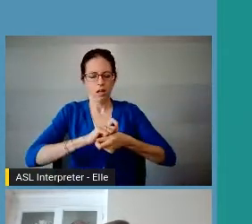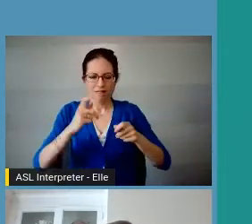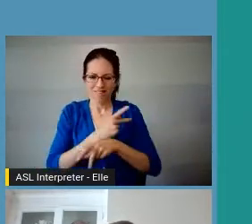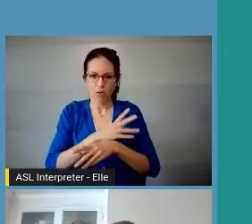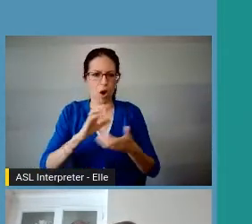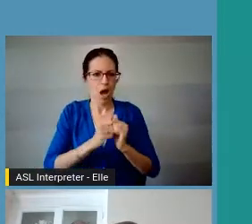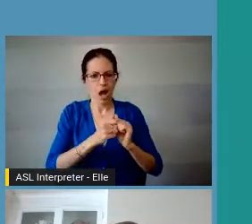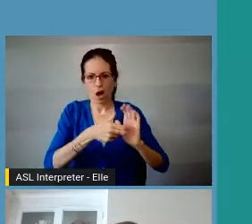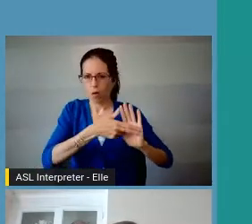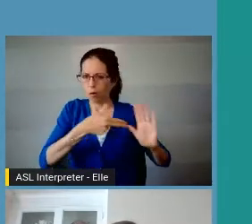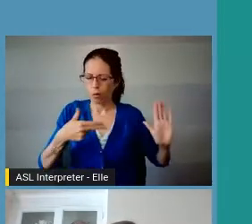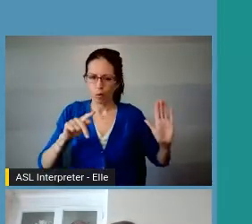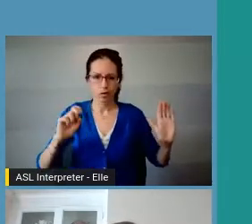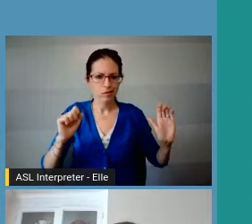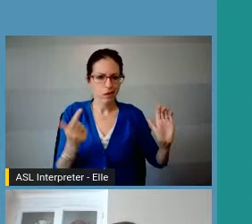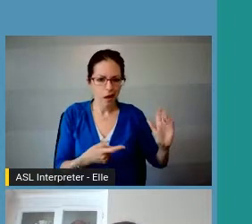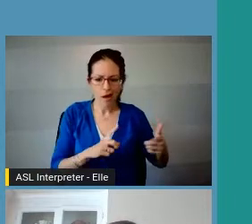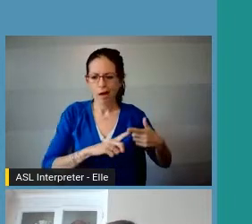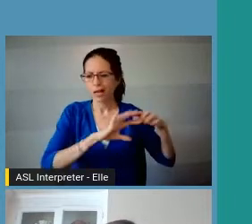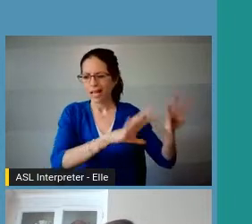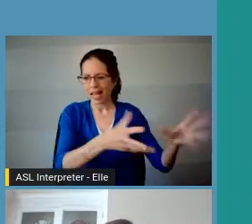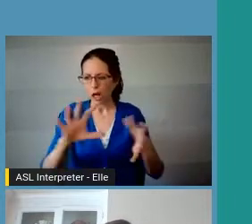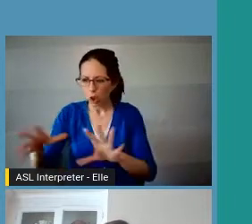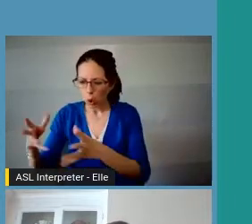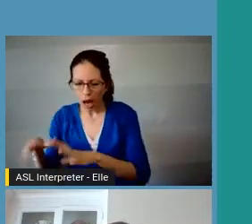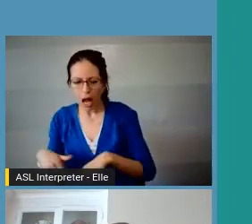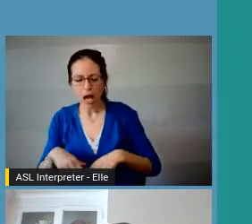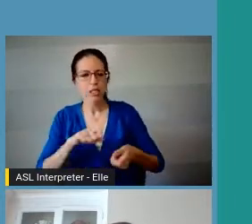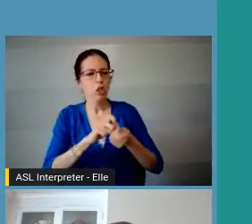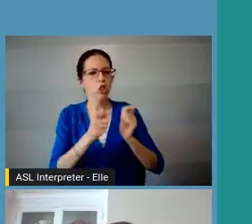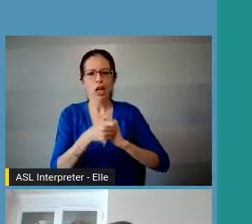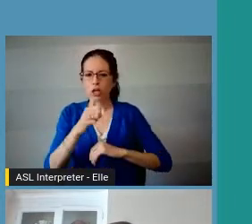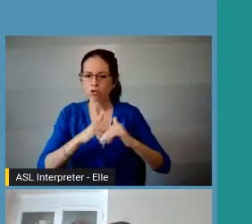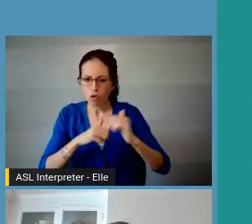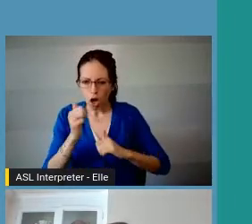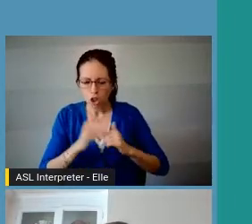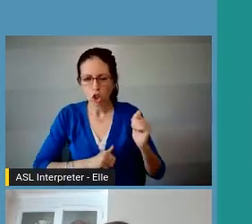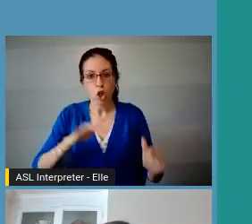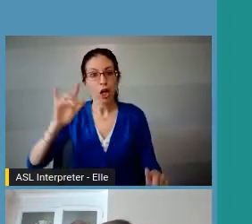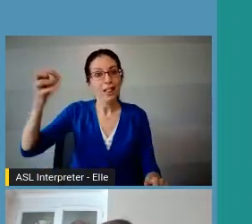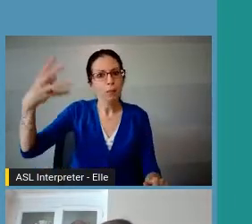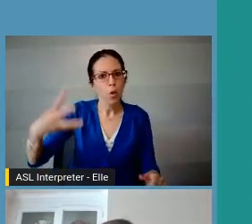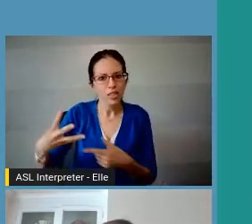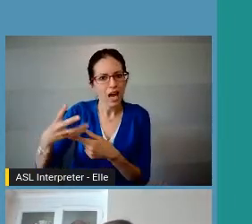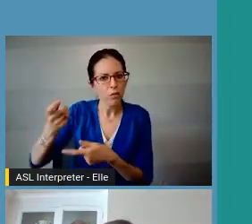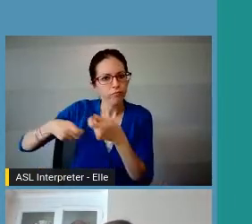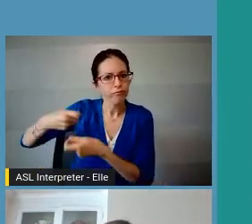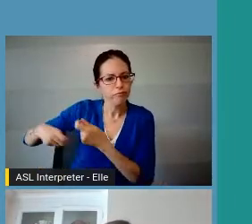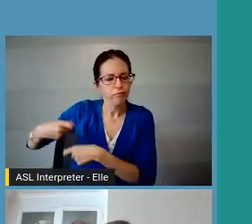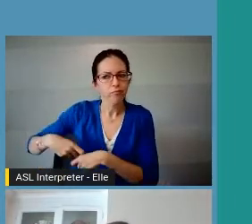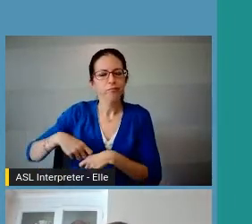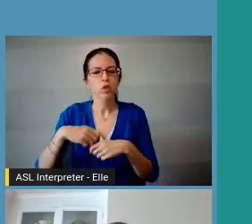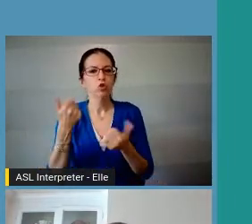we have changed the structure of the pulldown menus anticipating things that will come down